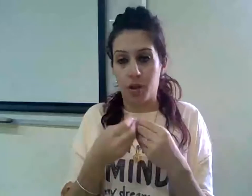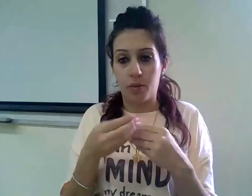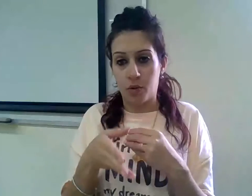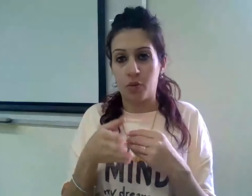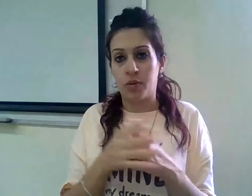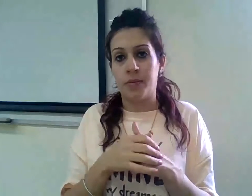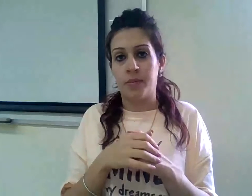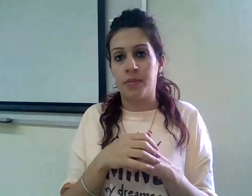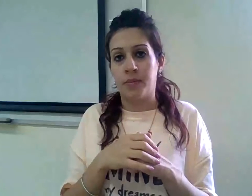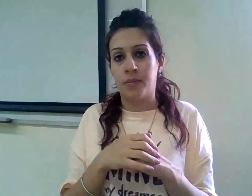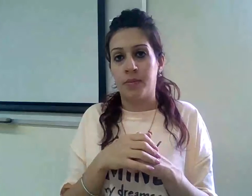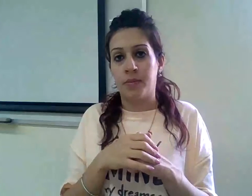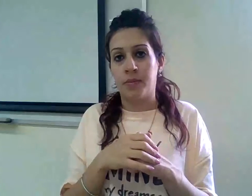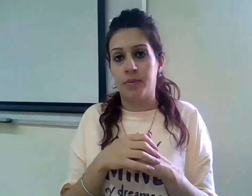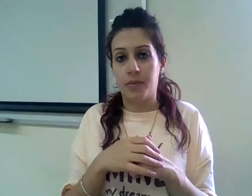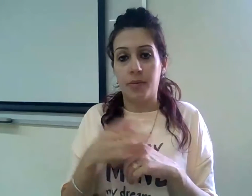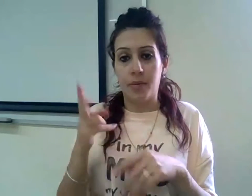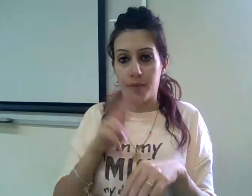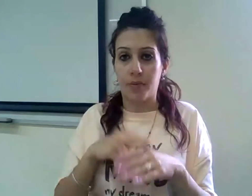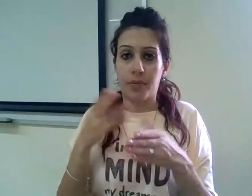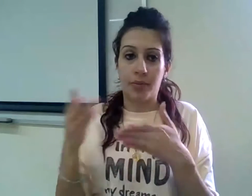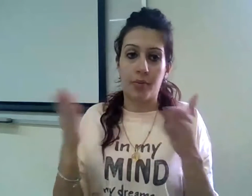I like to welcome also Eszter Salamon,